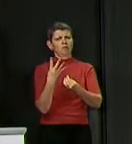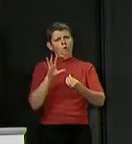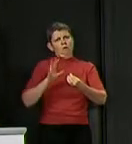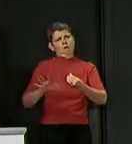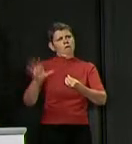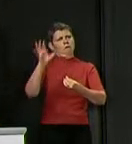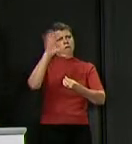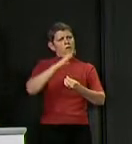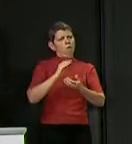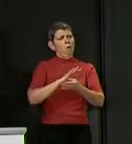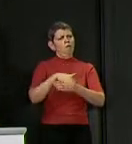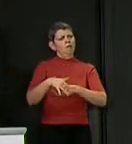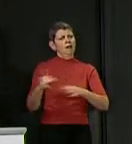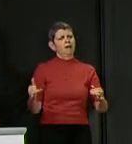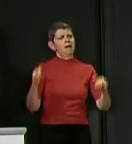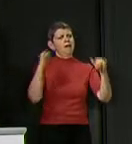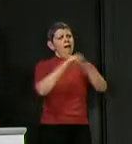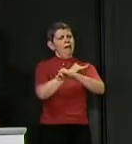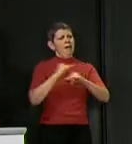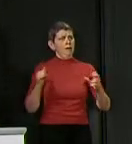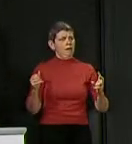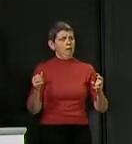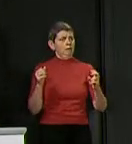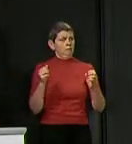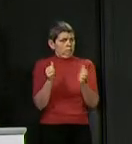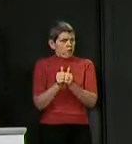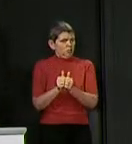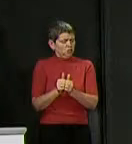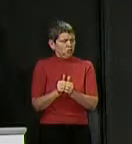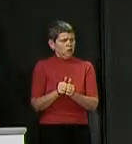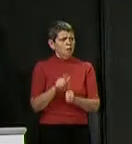bridge topic. Both yourself and the First Minister of Wales, Mark Drakeford, almost